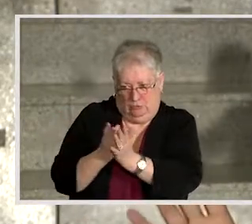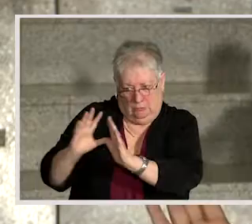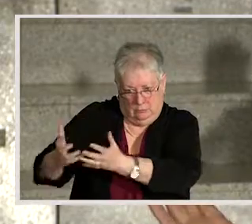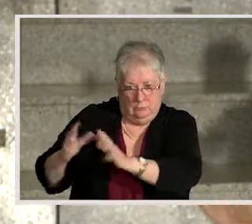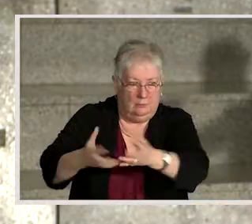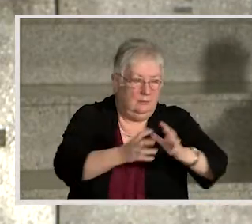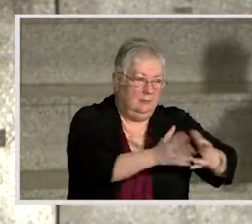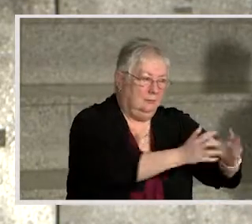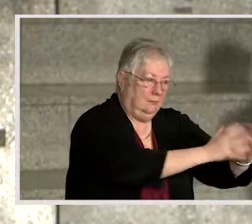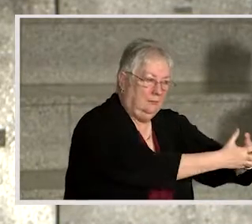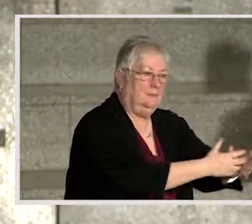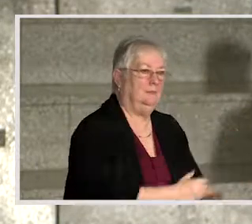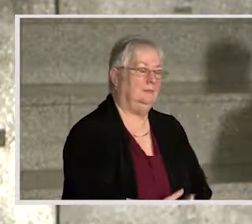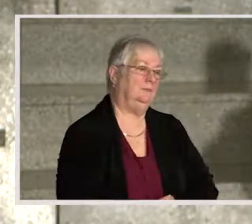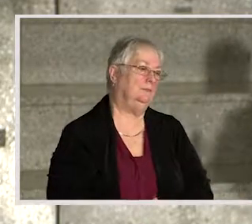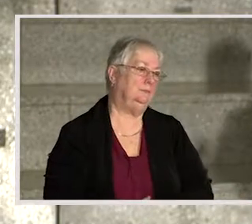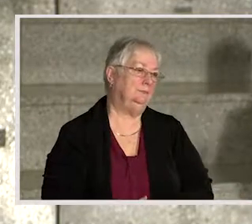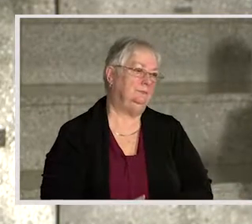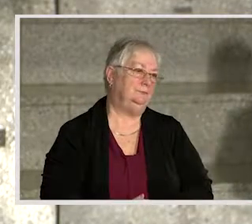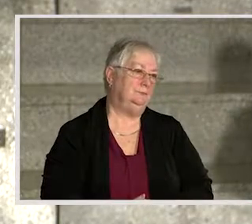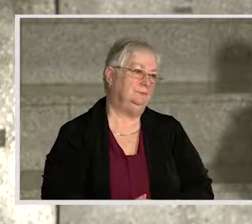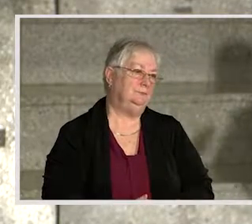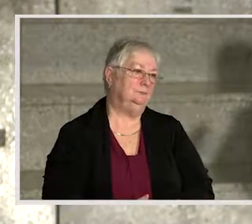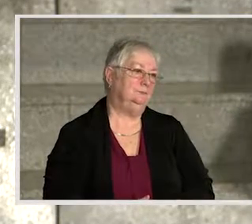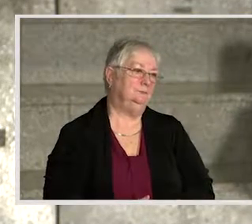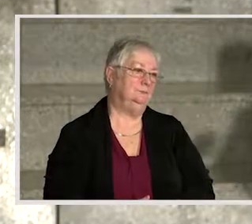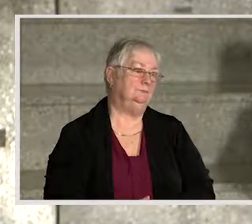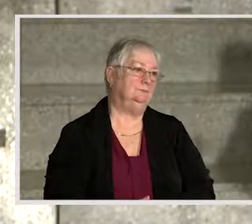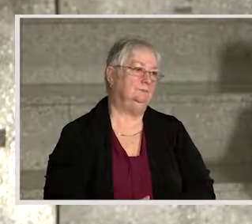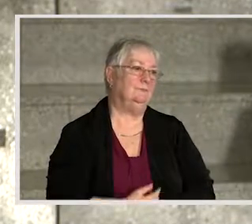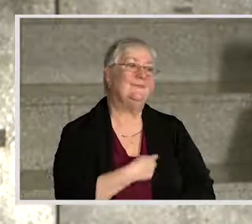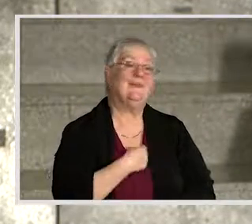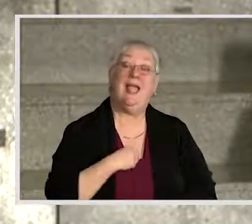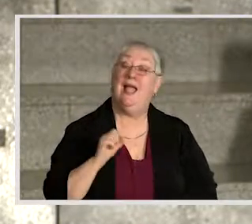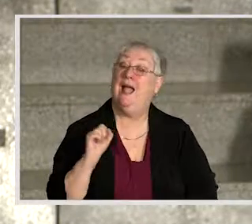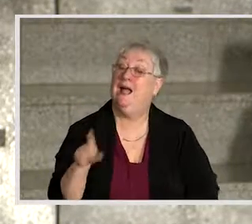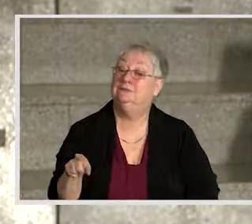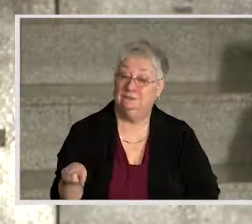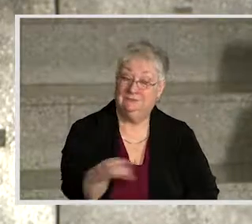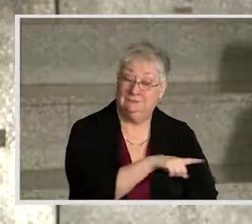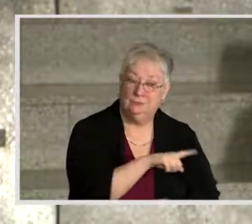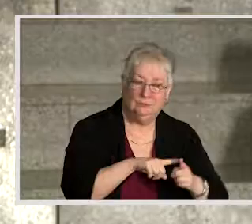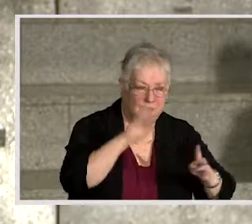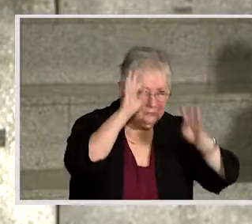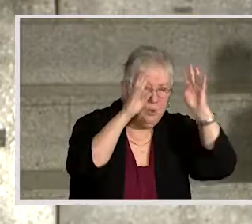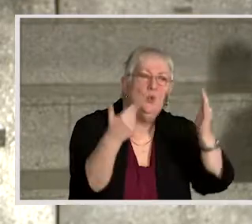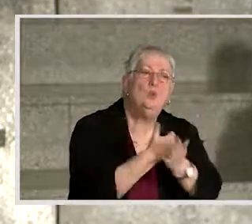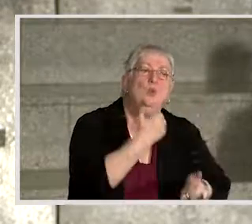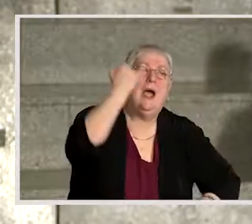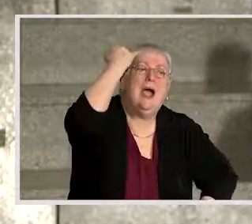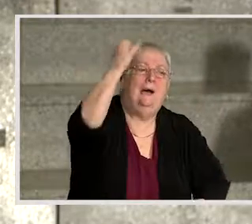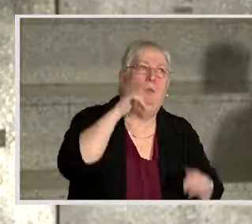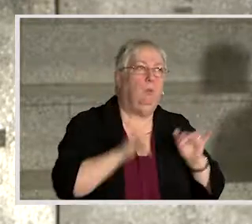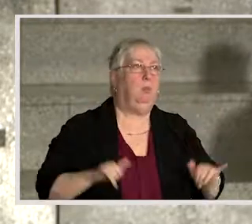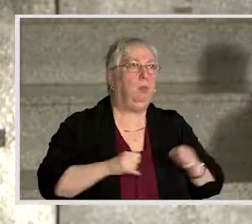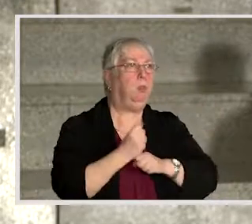PUT THEM ALL ON THE TABLE AND THEN WE WILL DECIDE, WE WILL DEBATE EACH OTHER TO FIGURE OUT HOW BEST TO SERVE OUR